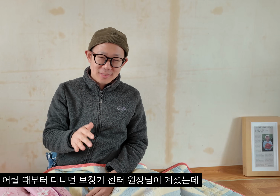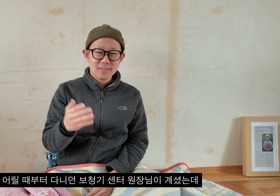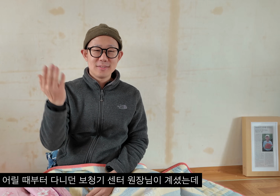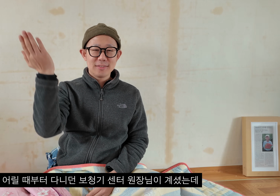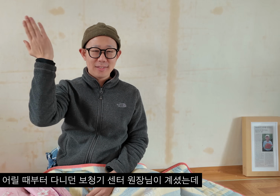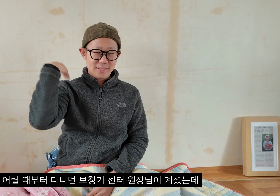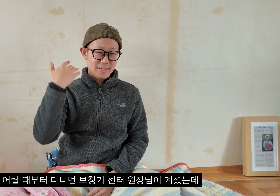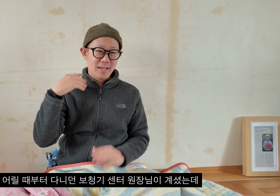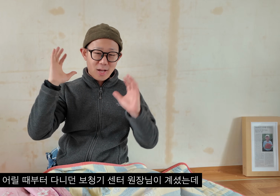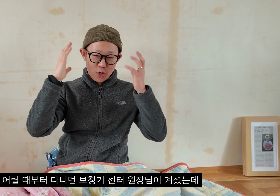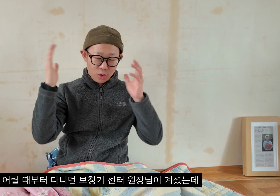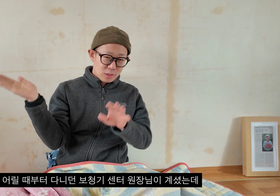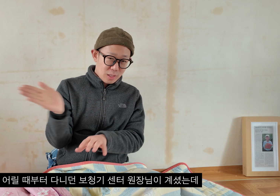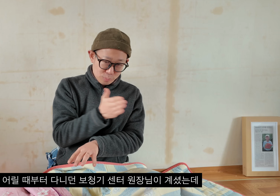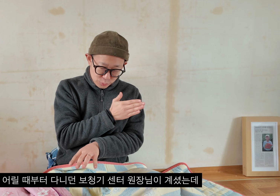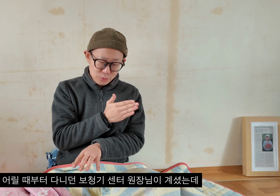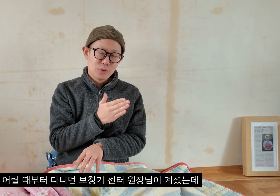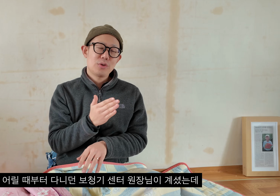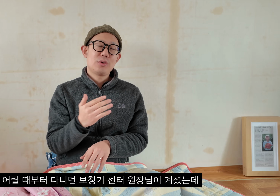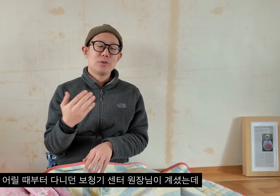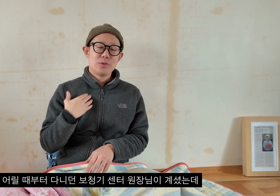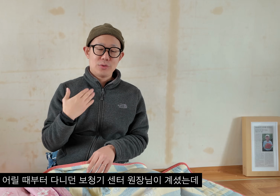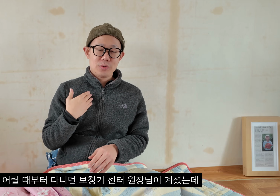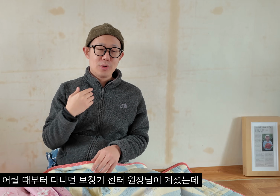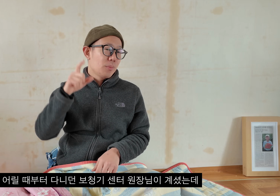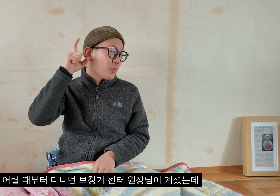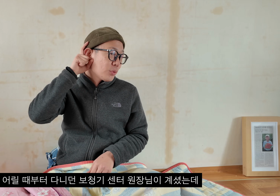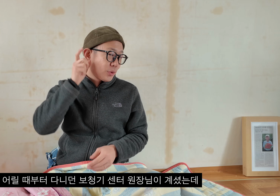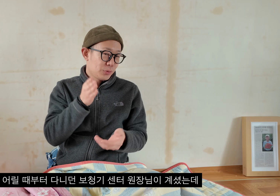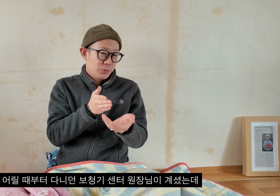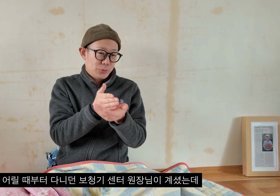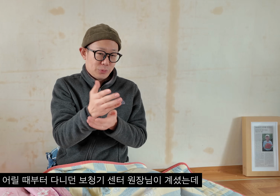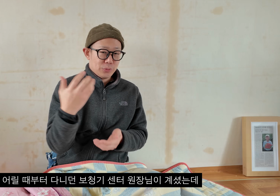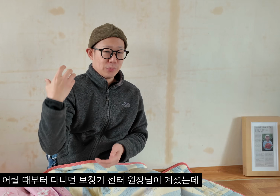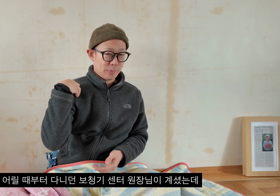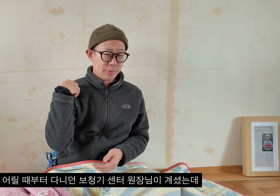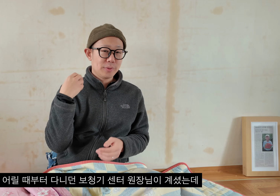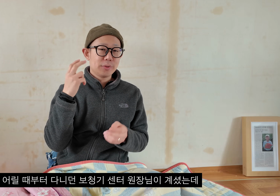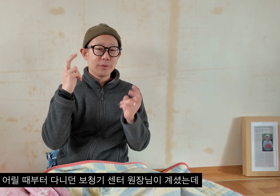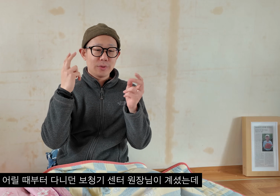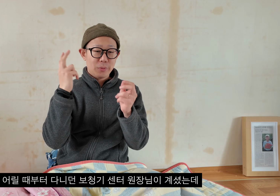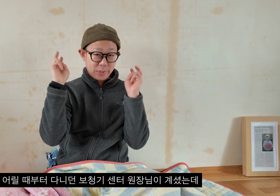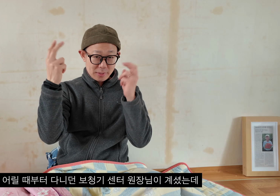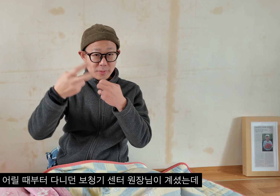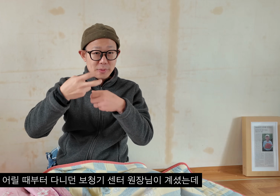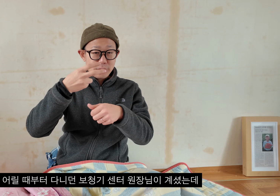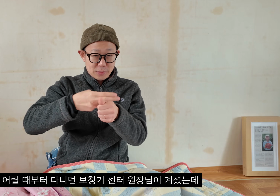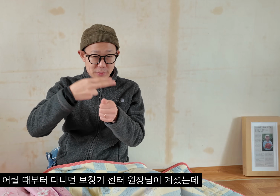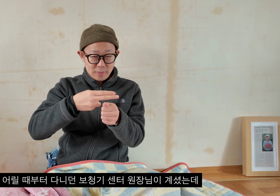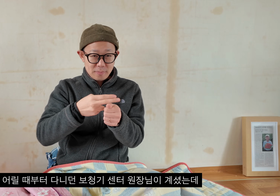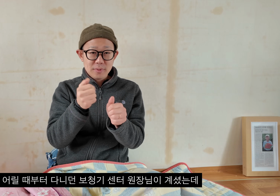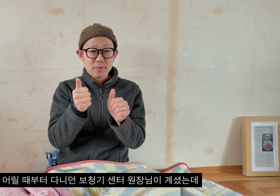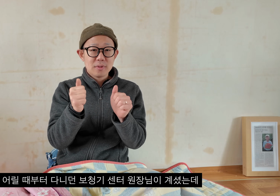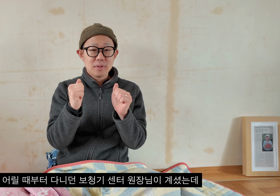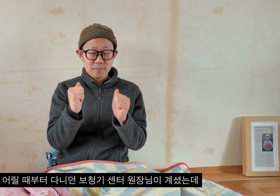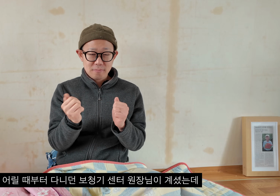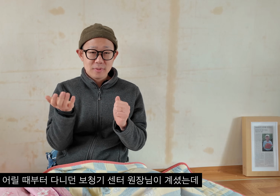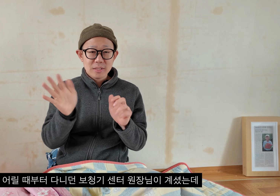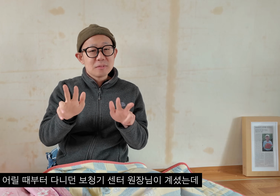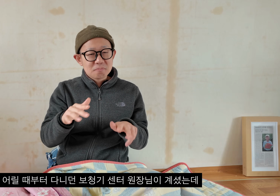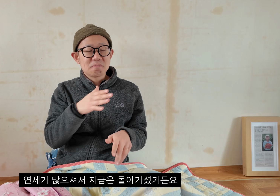When I was young, I had a hearing-aid doctor.